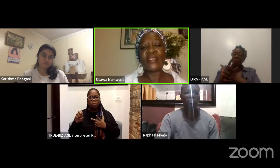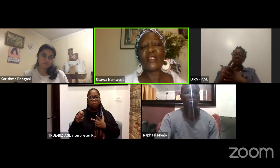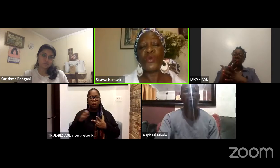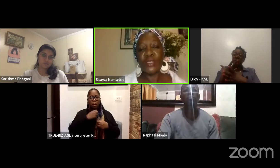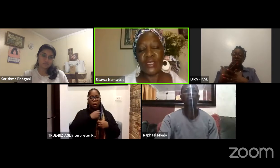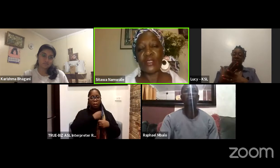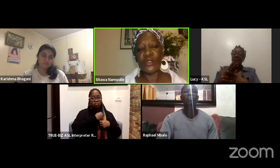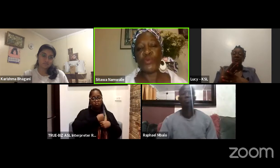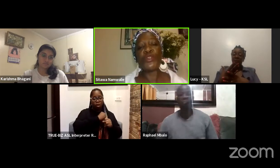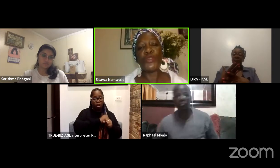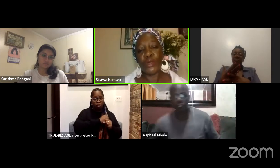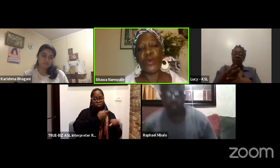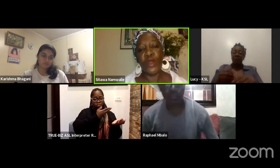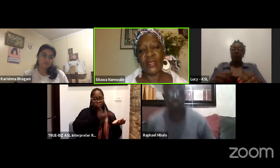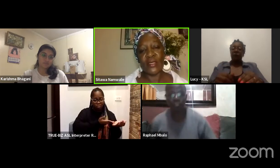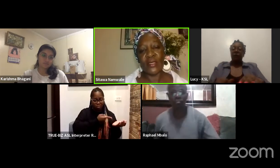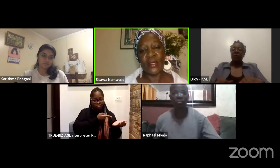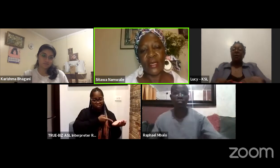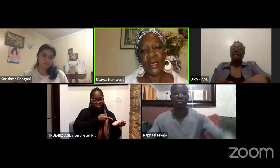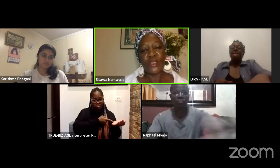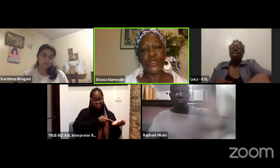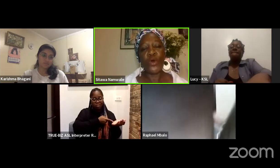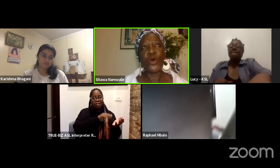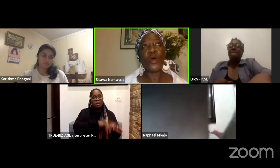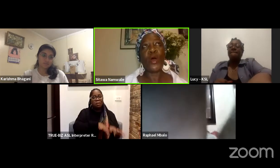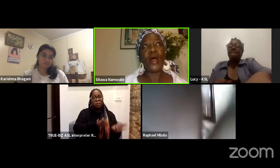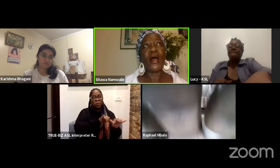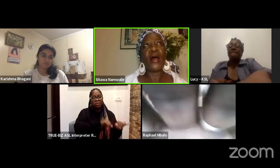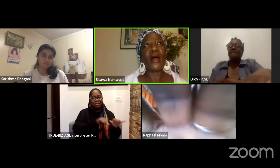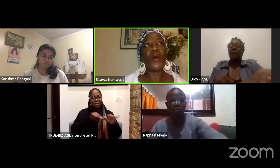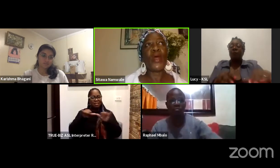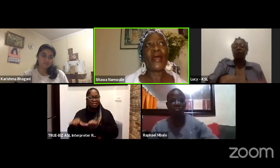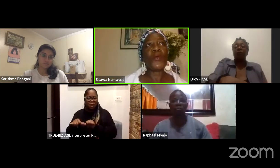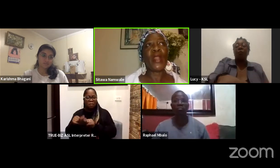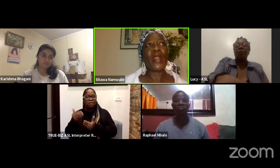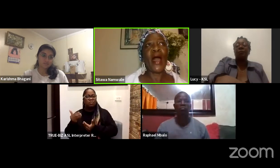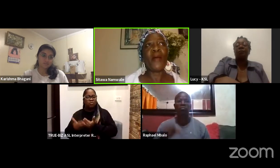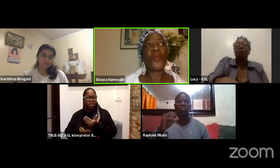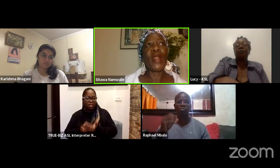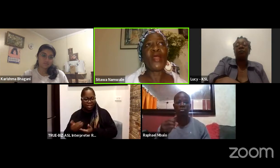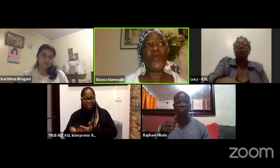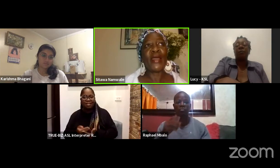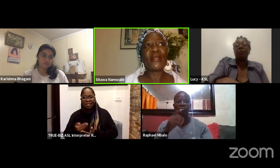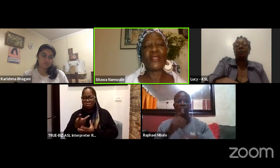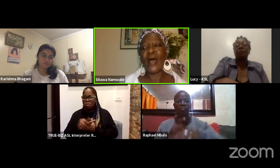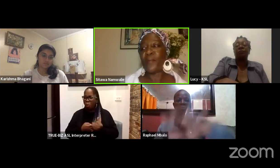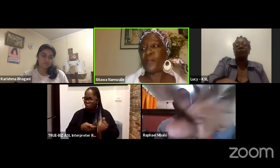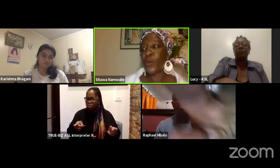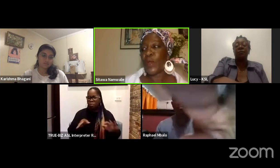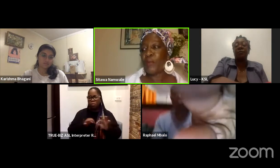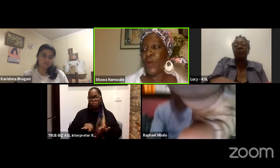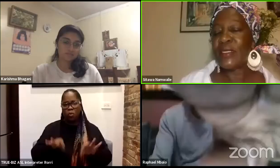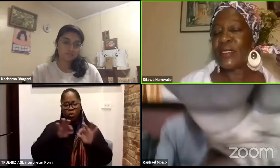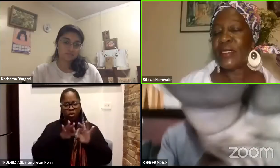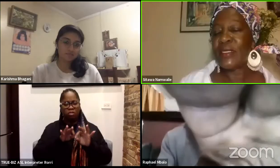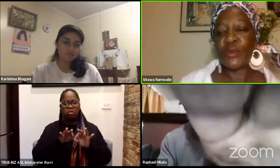as the process to produce the product. So when I'm writing something specific,